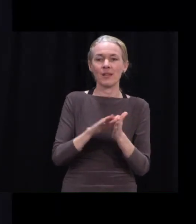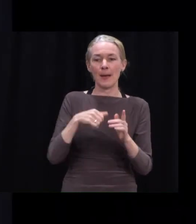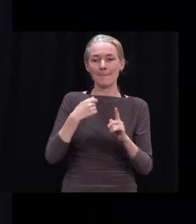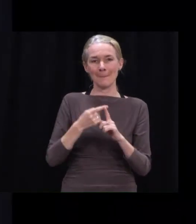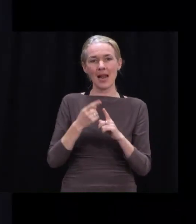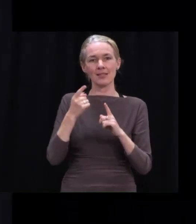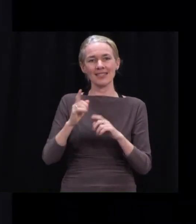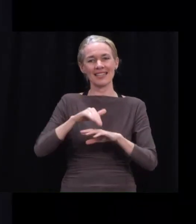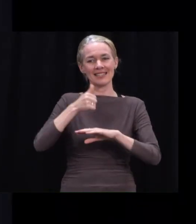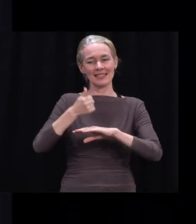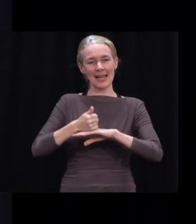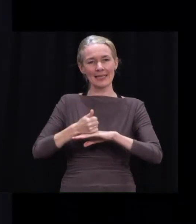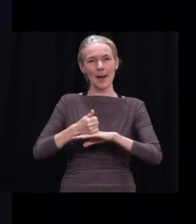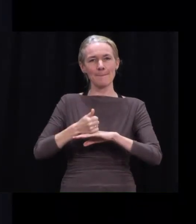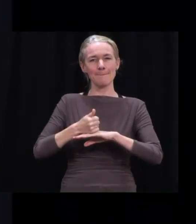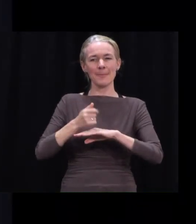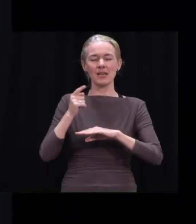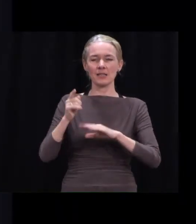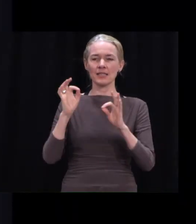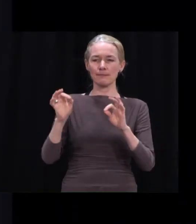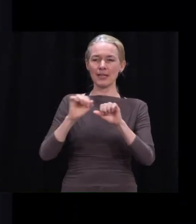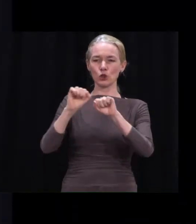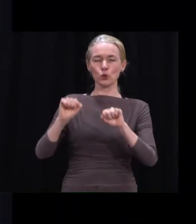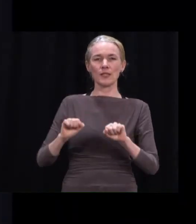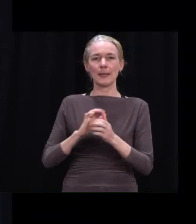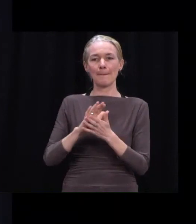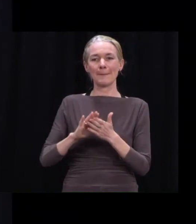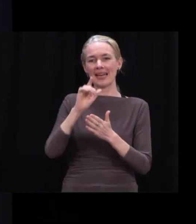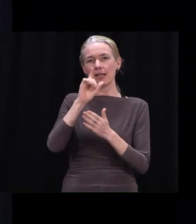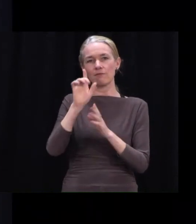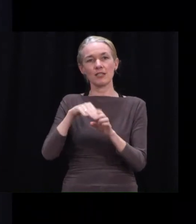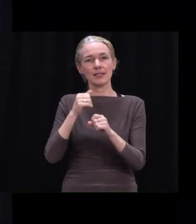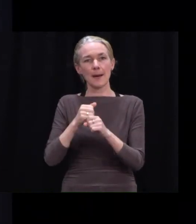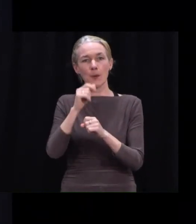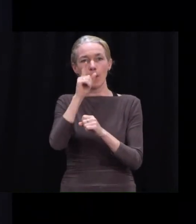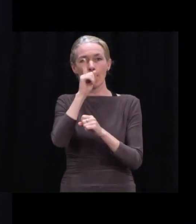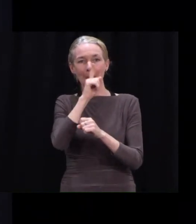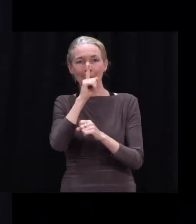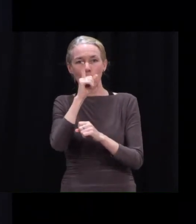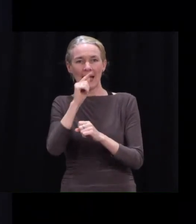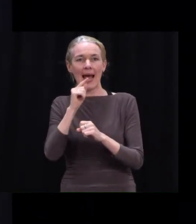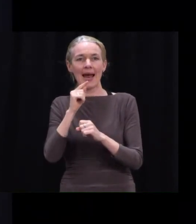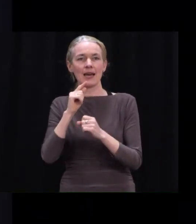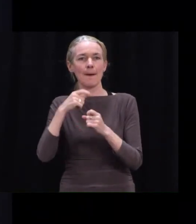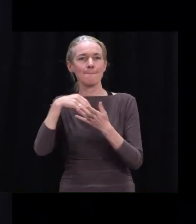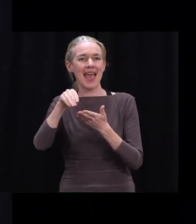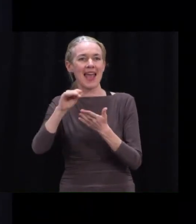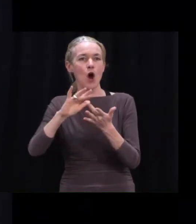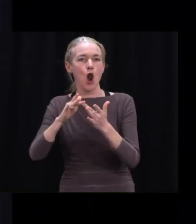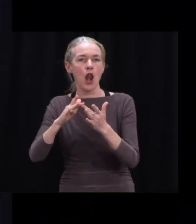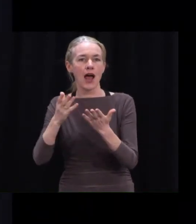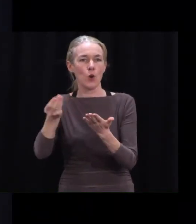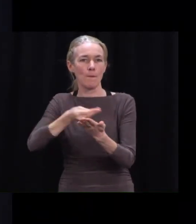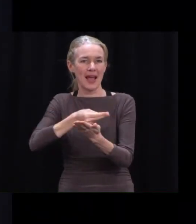in place such as staff wearing face coverings and contactless